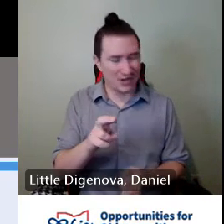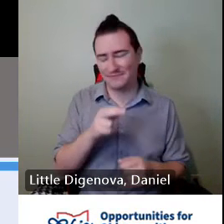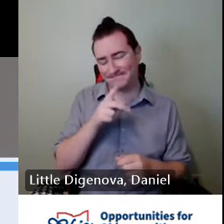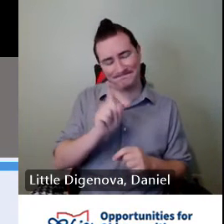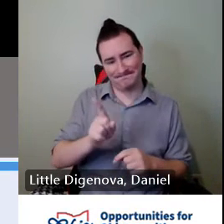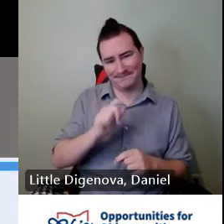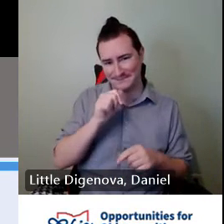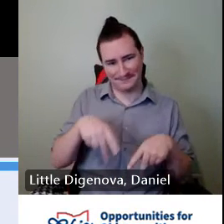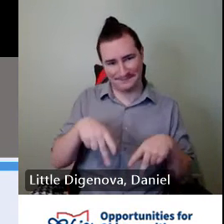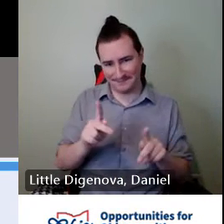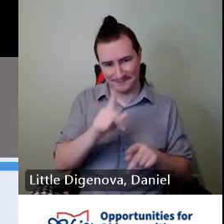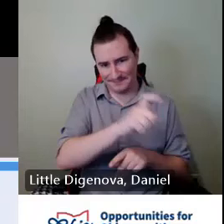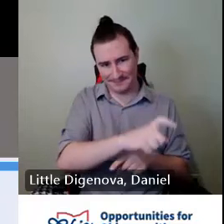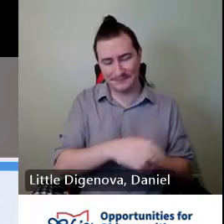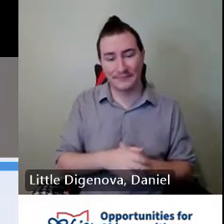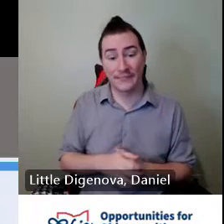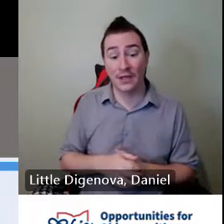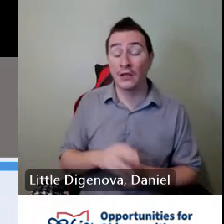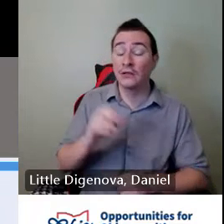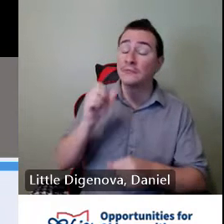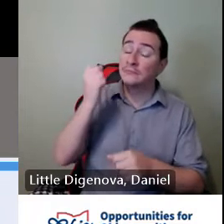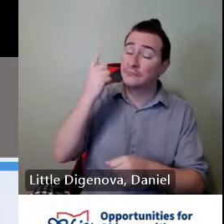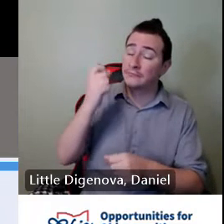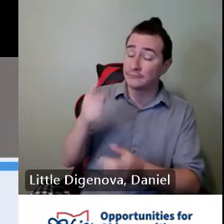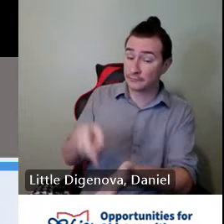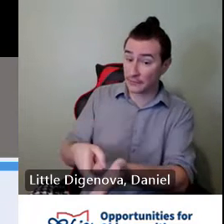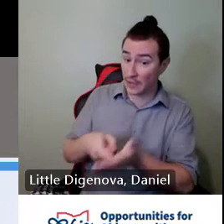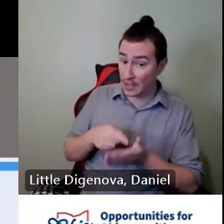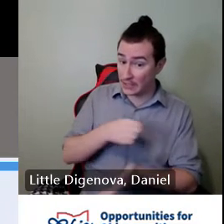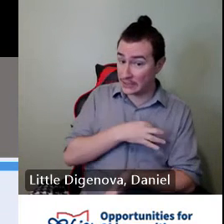but it can be helpful to inform him so he knows his services are an option.